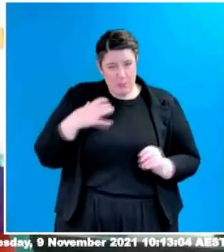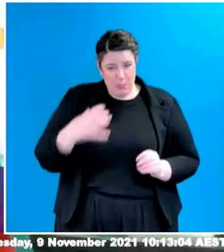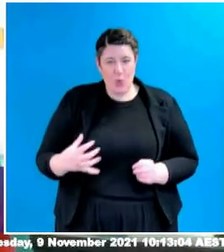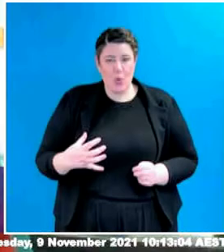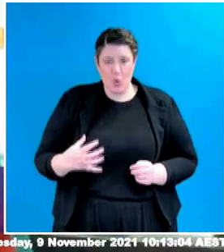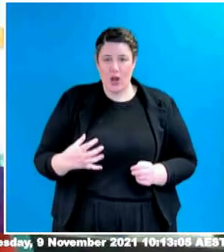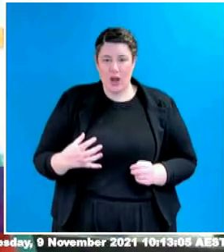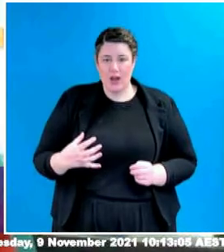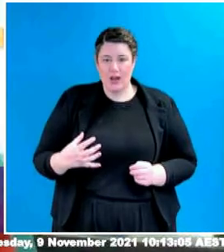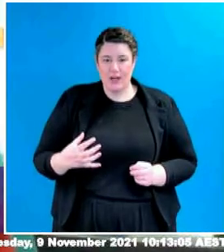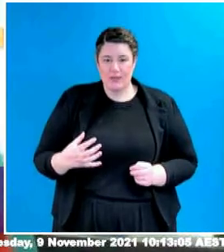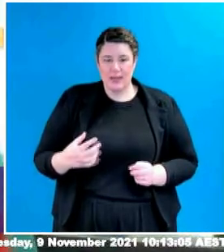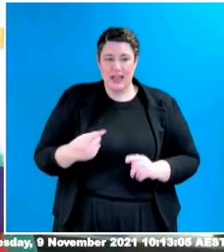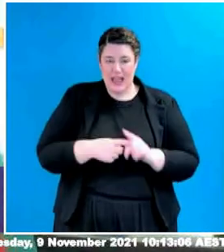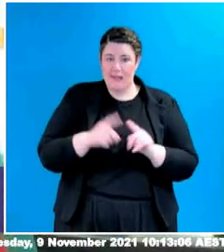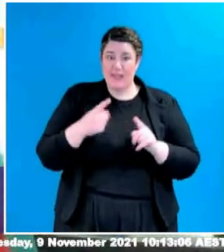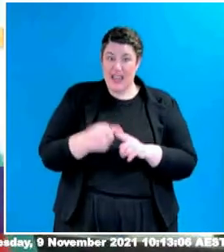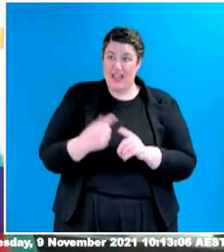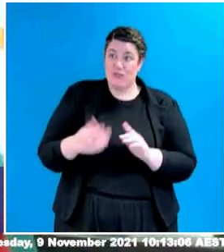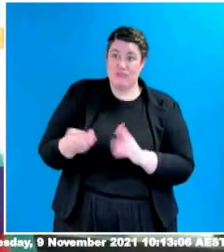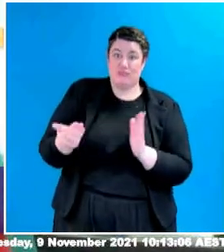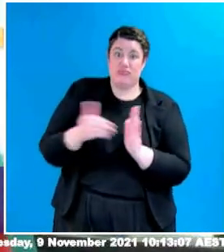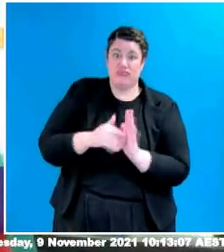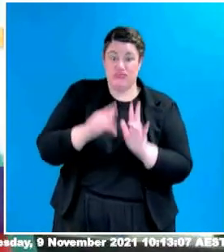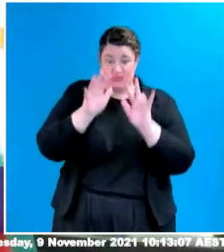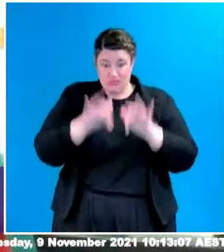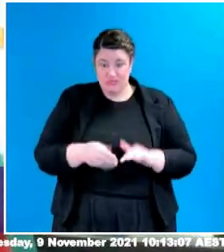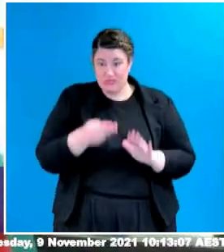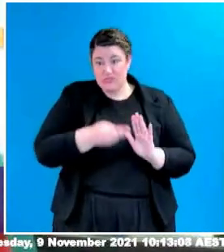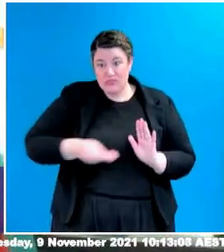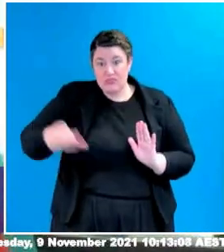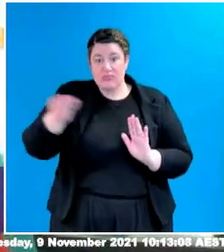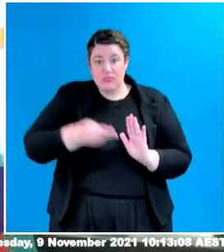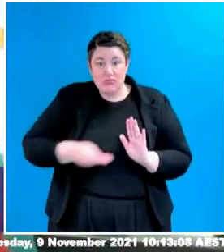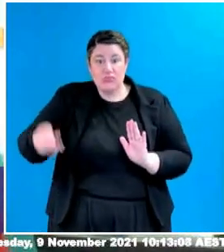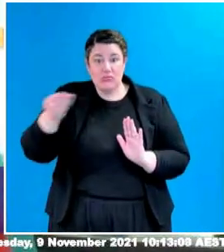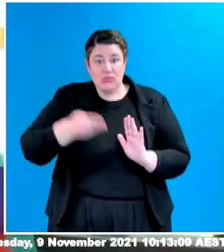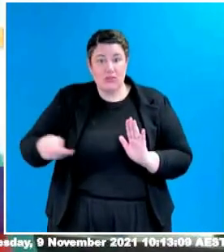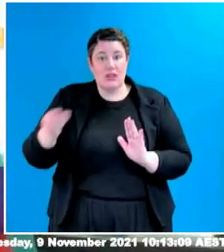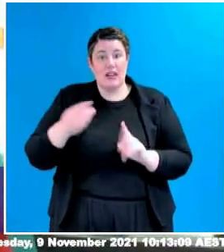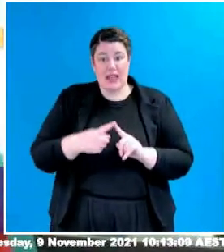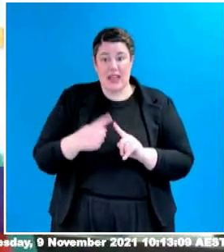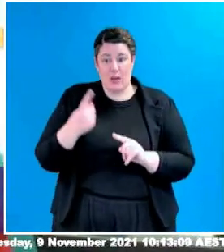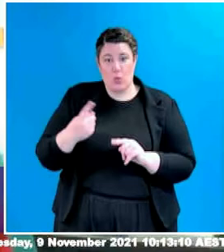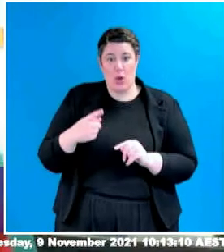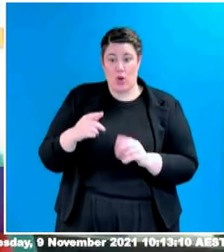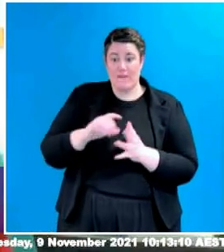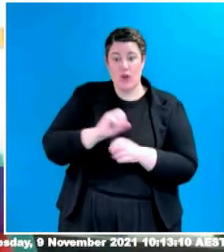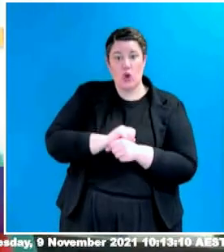submissions to legislative assembly committees such as the recent one on COVID.